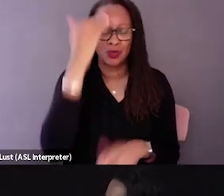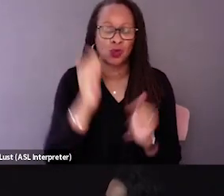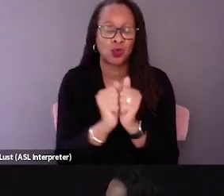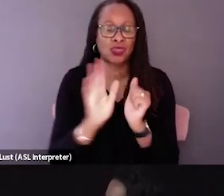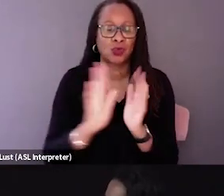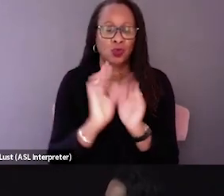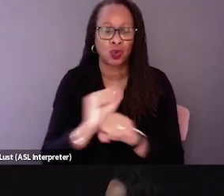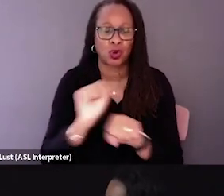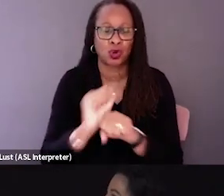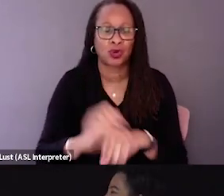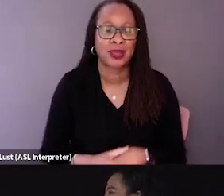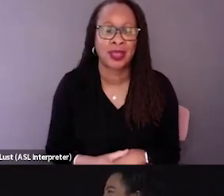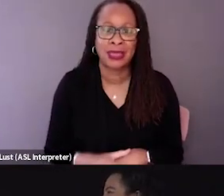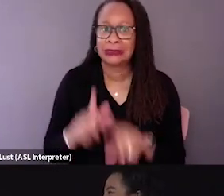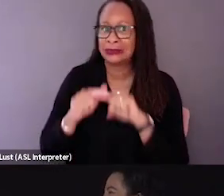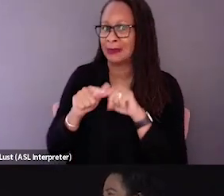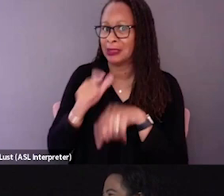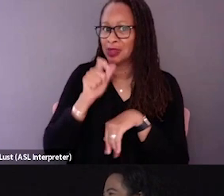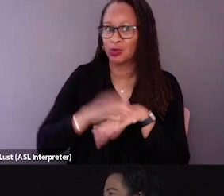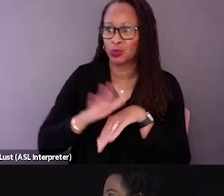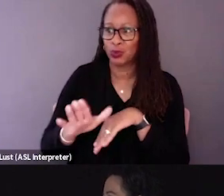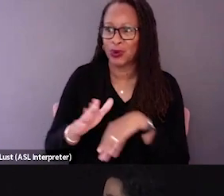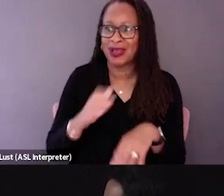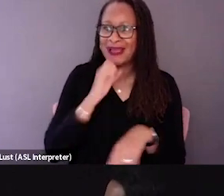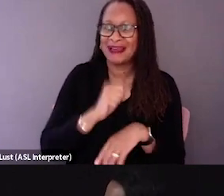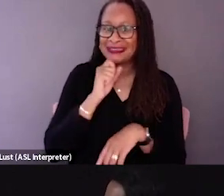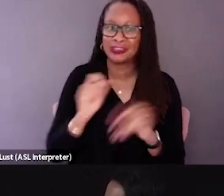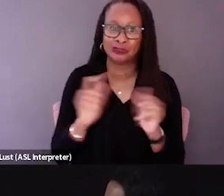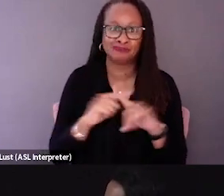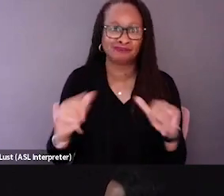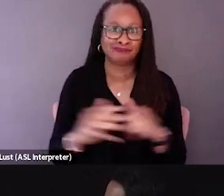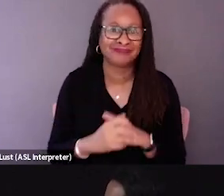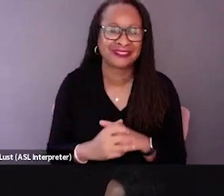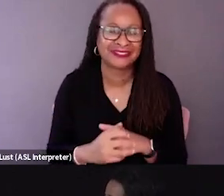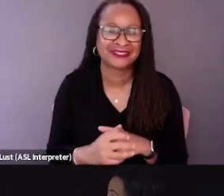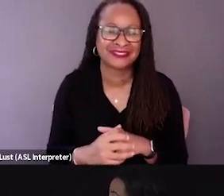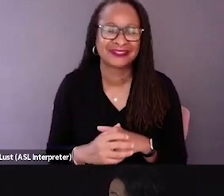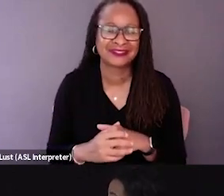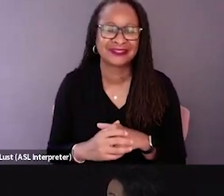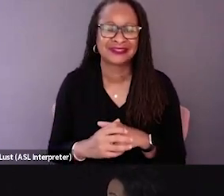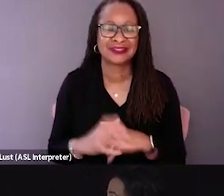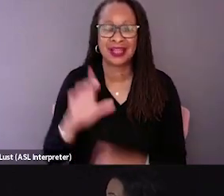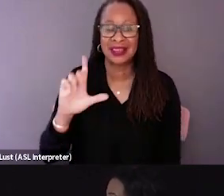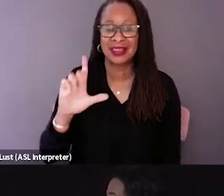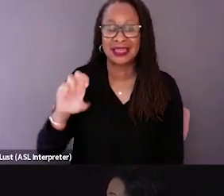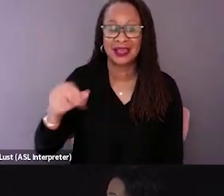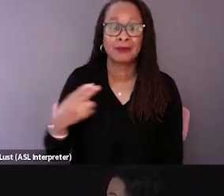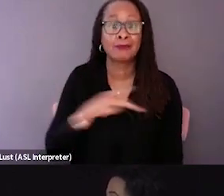Oh, it depends on who, like, who you are, how old you are, who you are, I mean. Do you have a personal favorite? A personal?